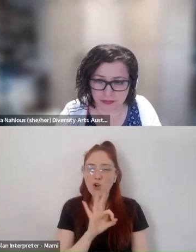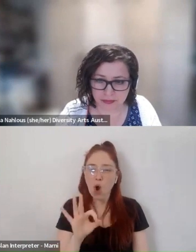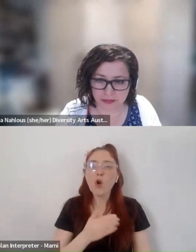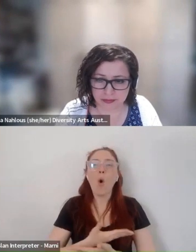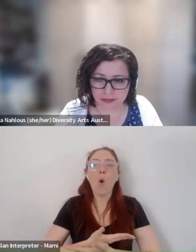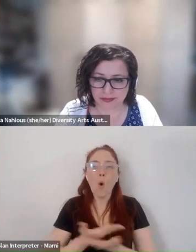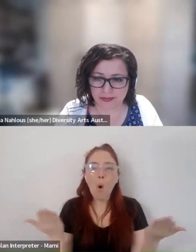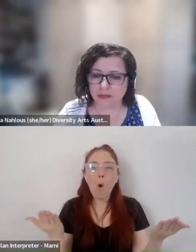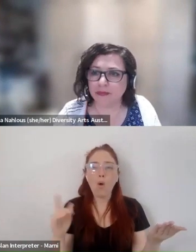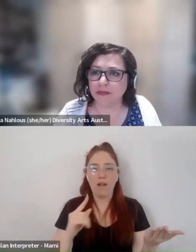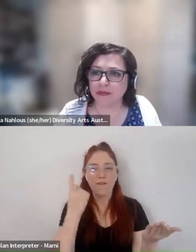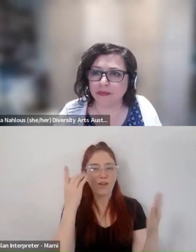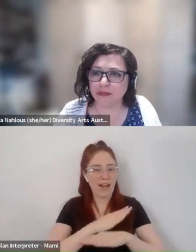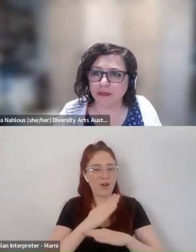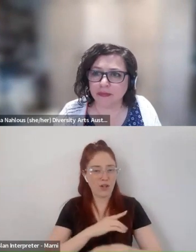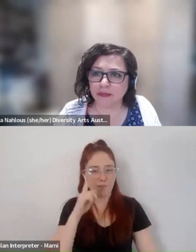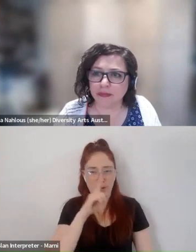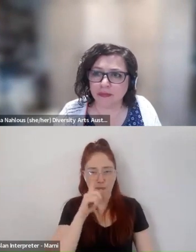understanding about the financial implications of being